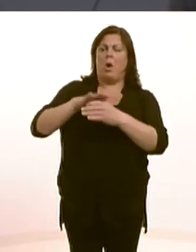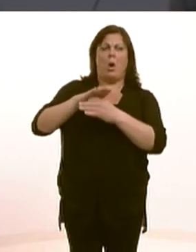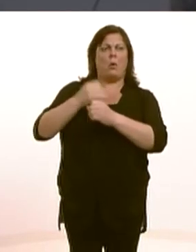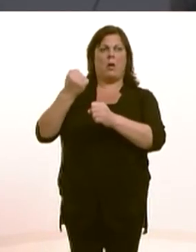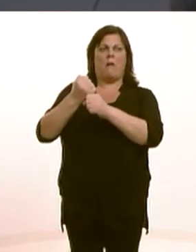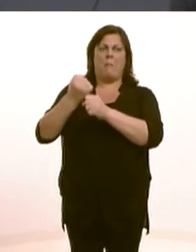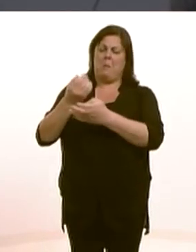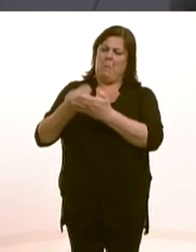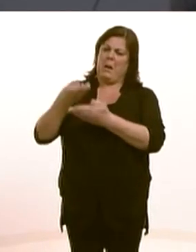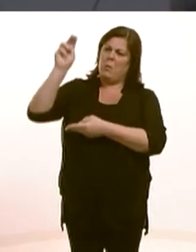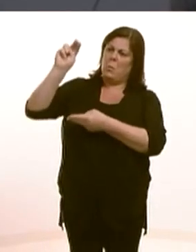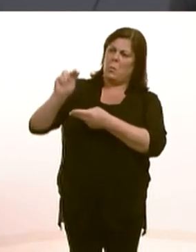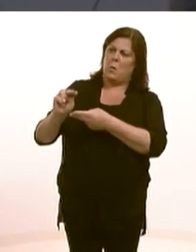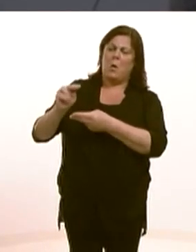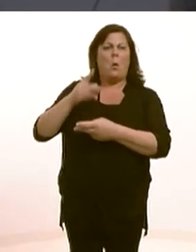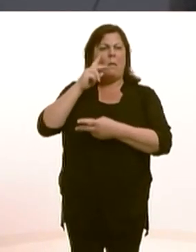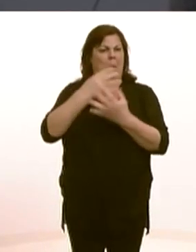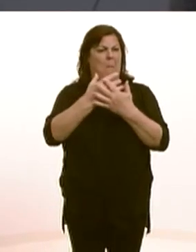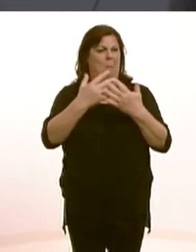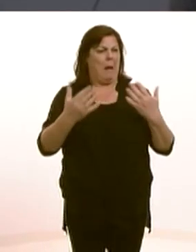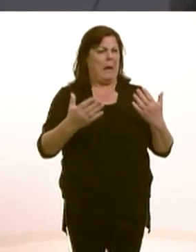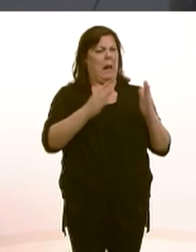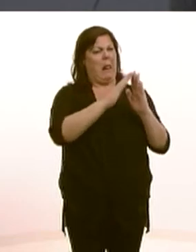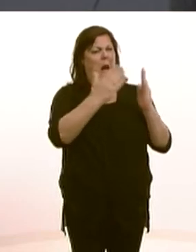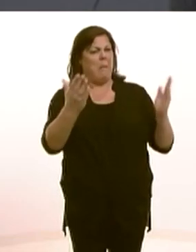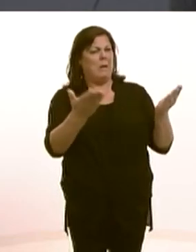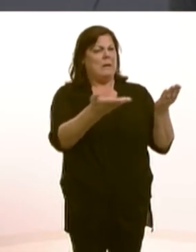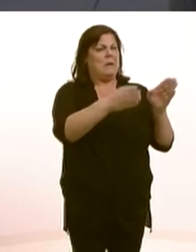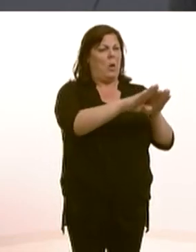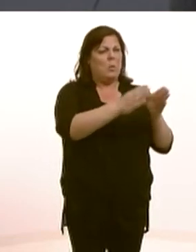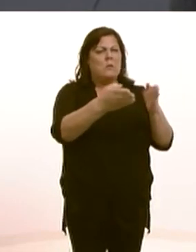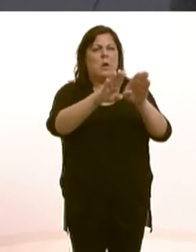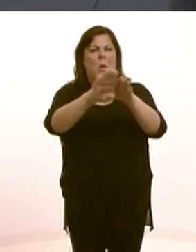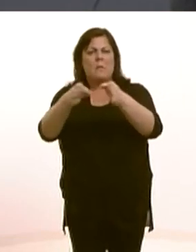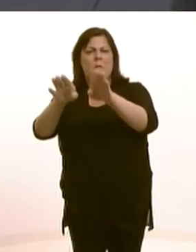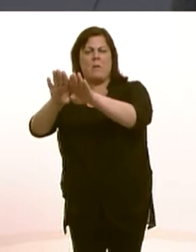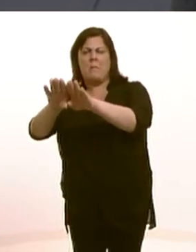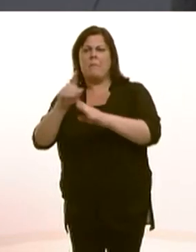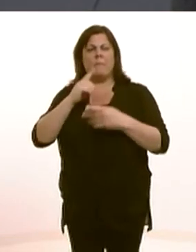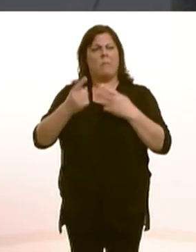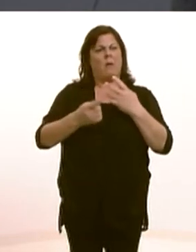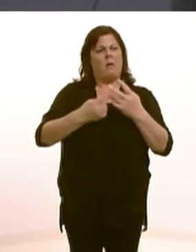We have seen many libraries close their doors for good, while others owe their existence